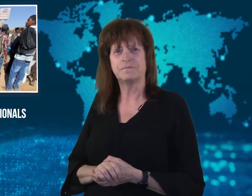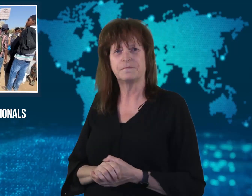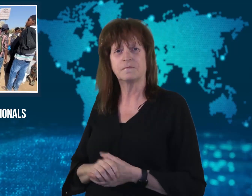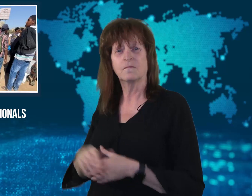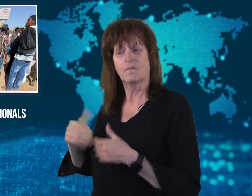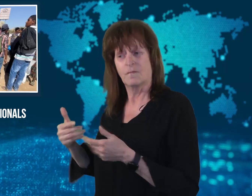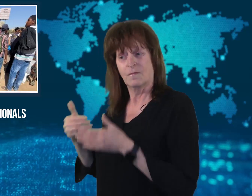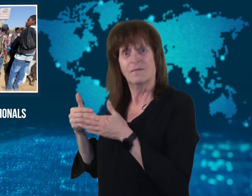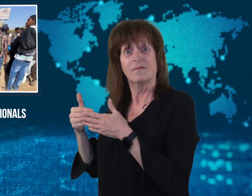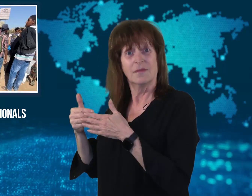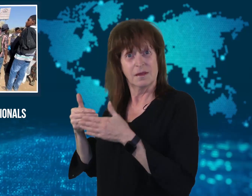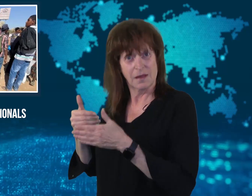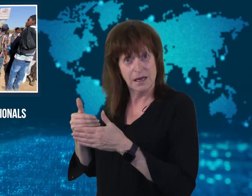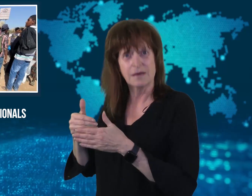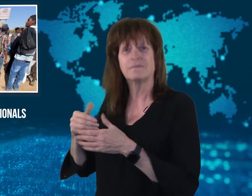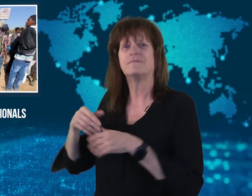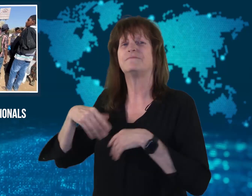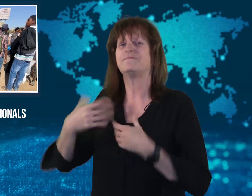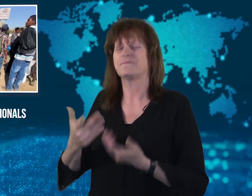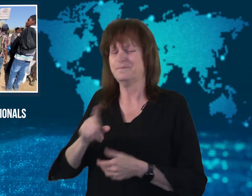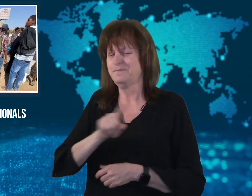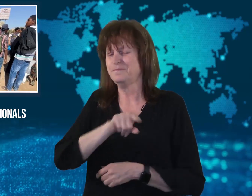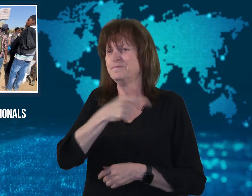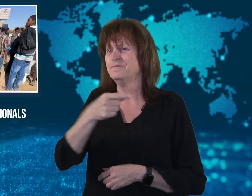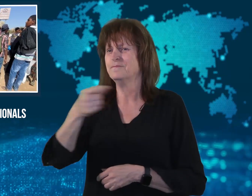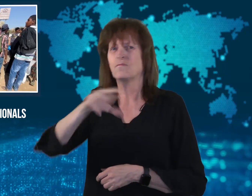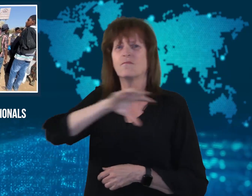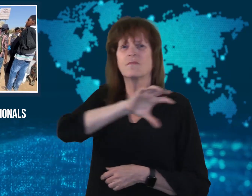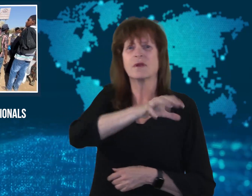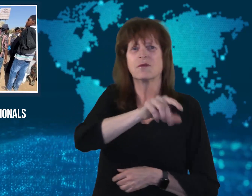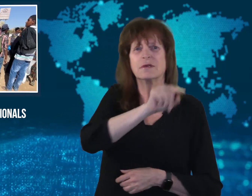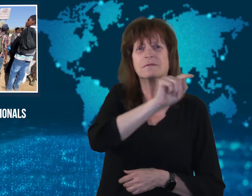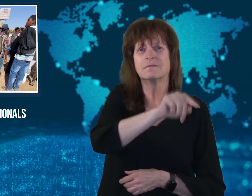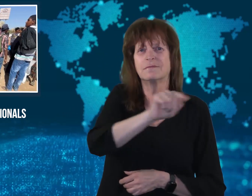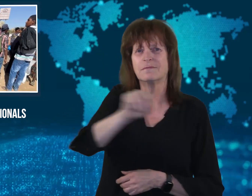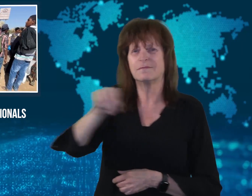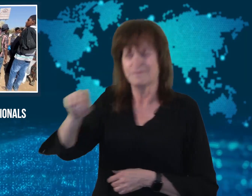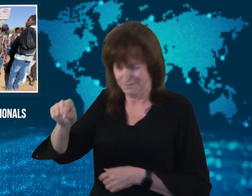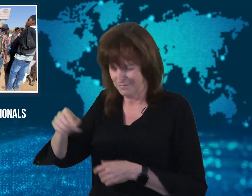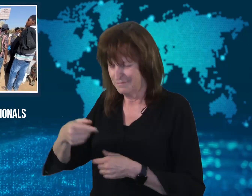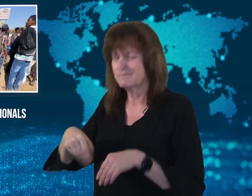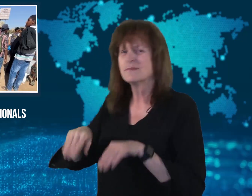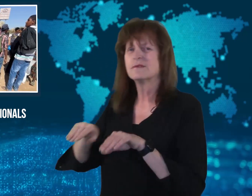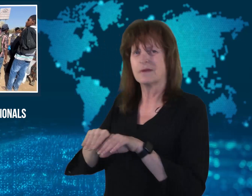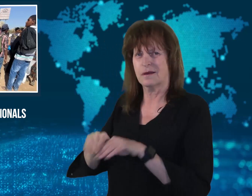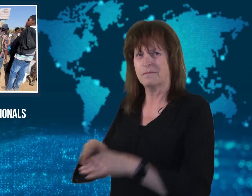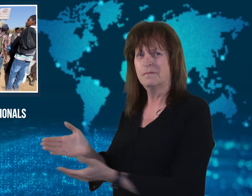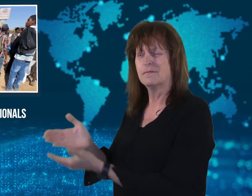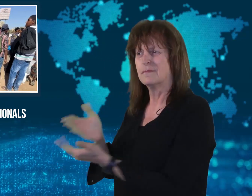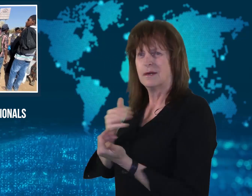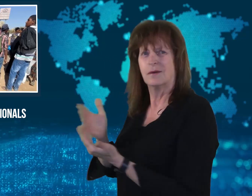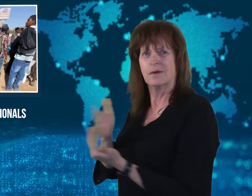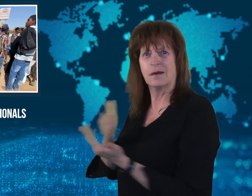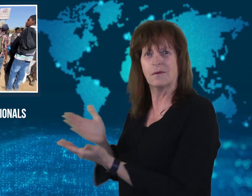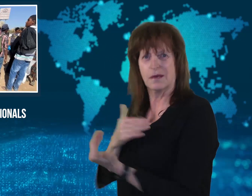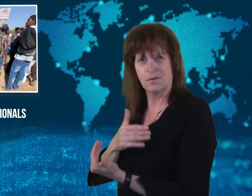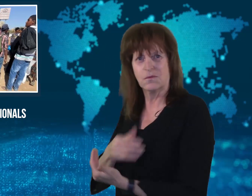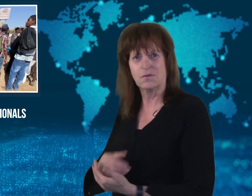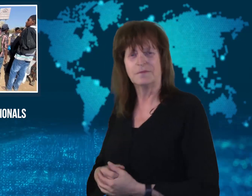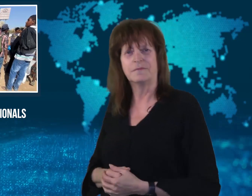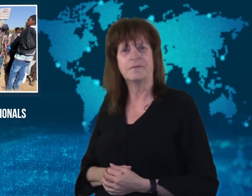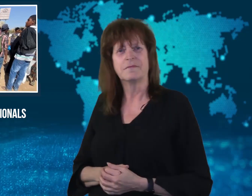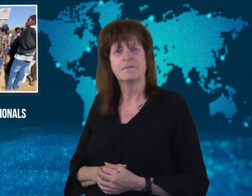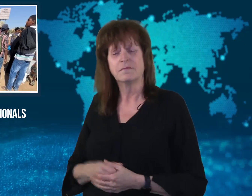Since then, several other countries have done the same.